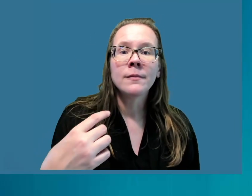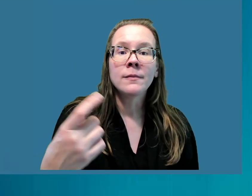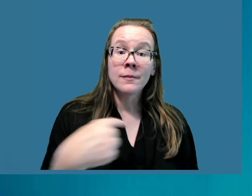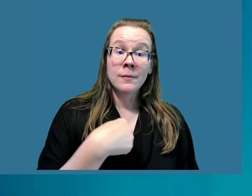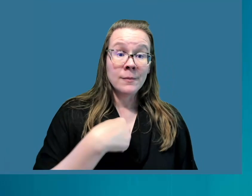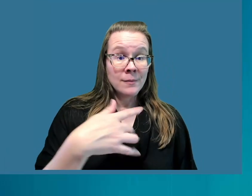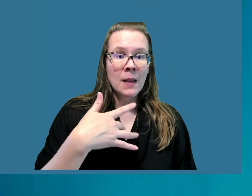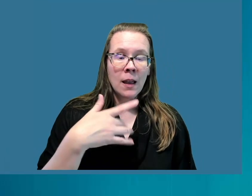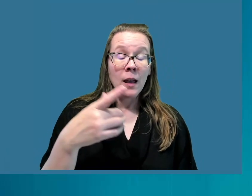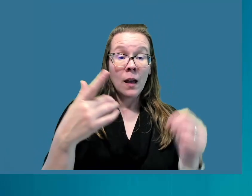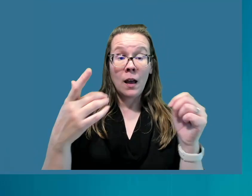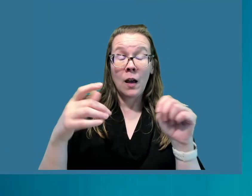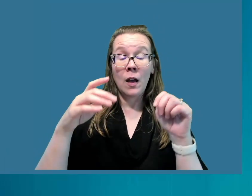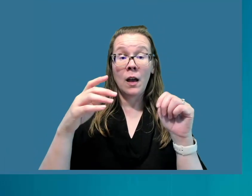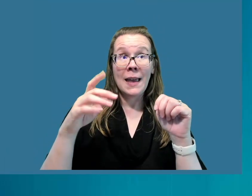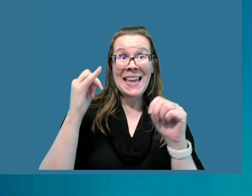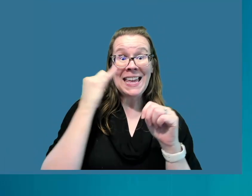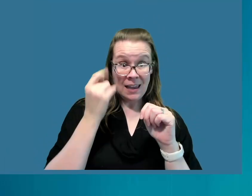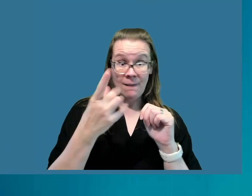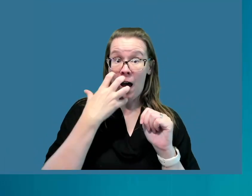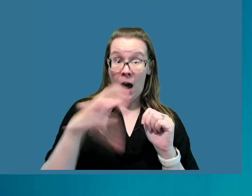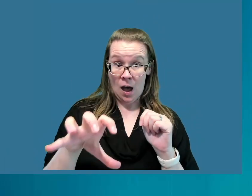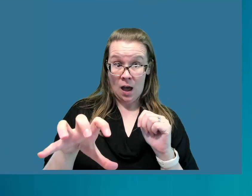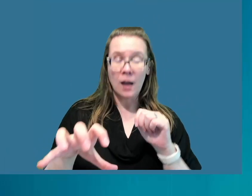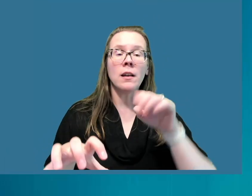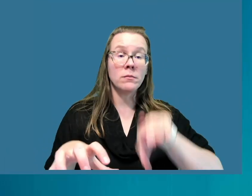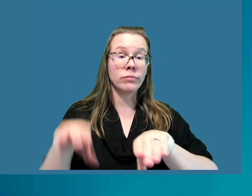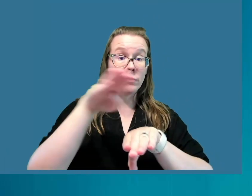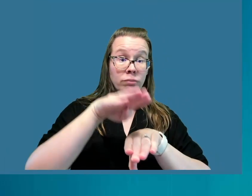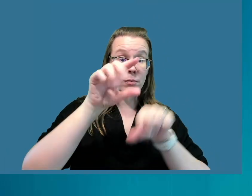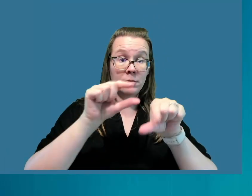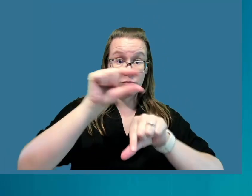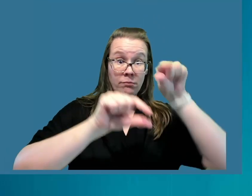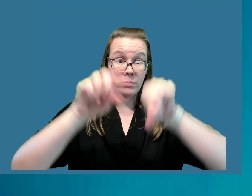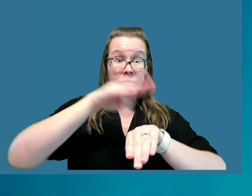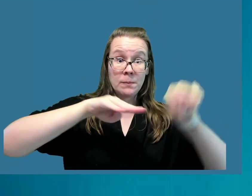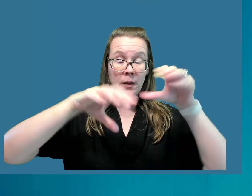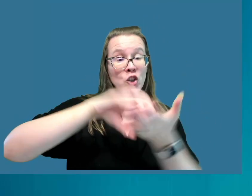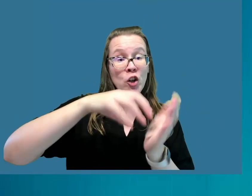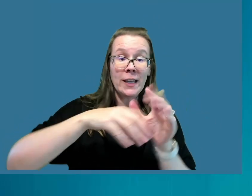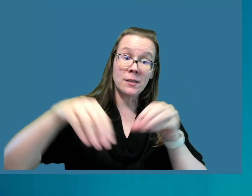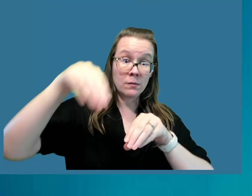go by time, but also definitely use your visual judgment. And it does come with experience, too.